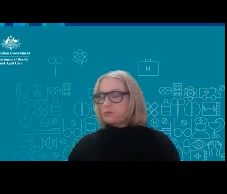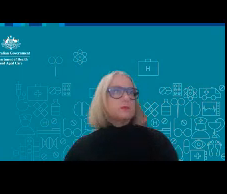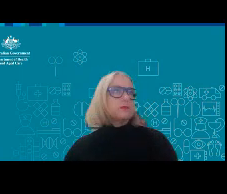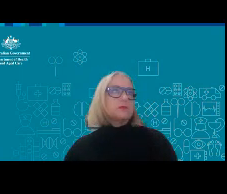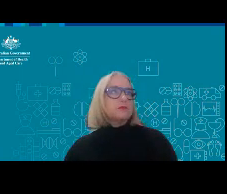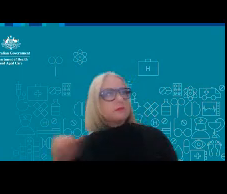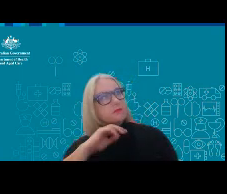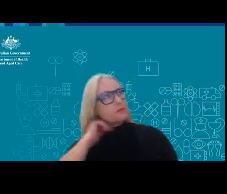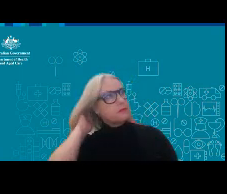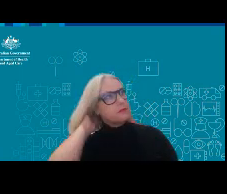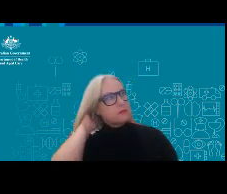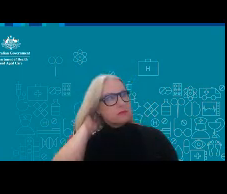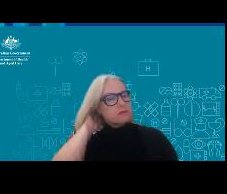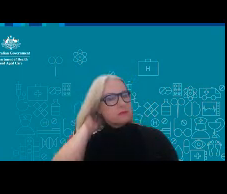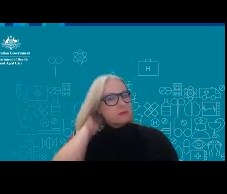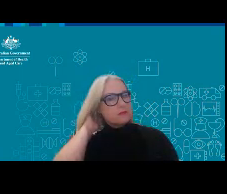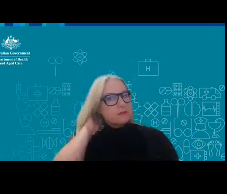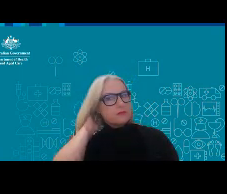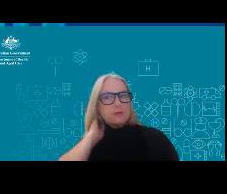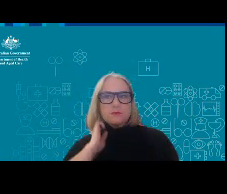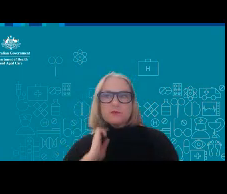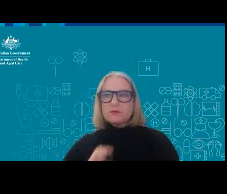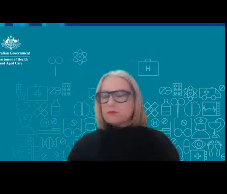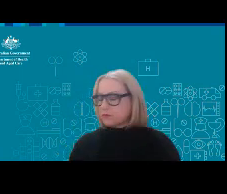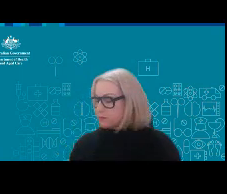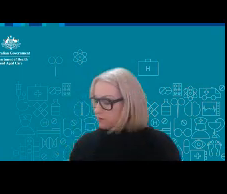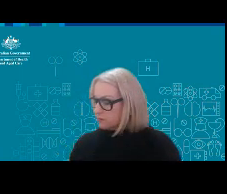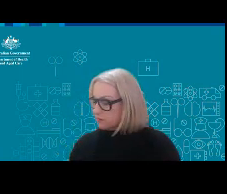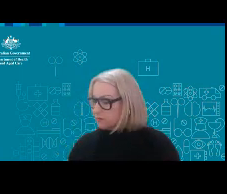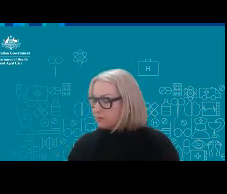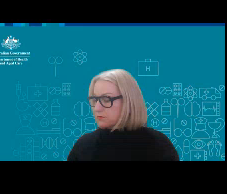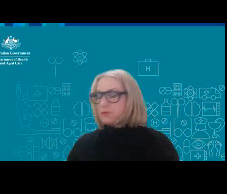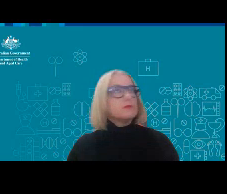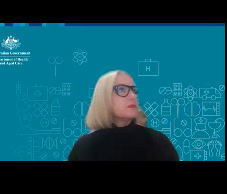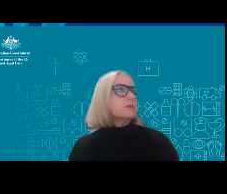developments are. So there's no real changes this month but obviously